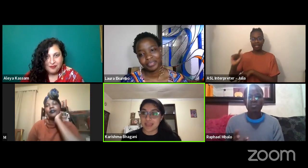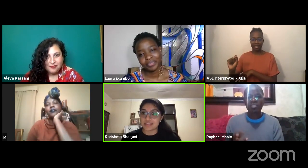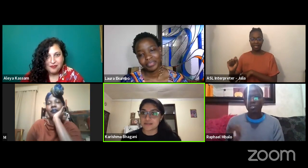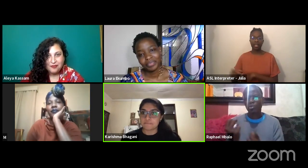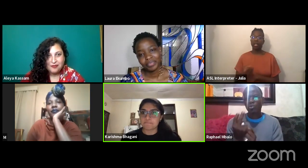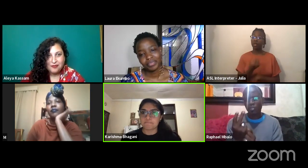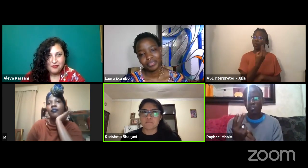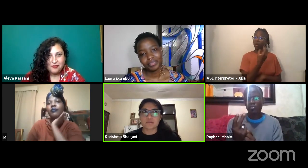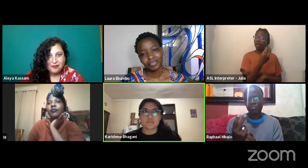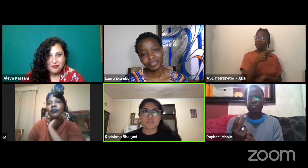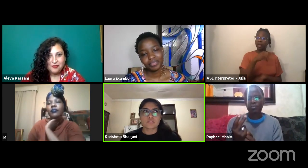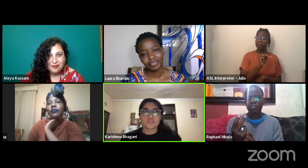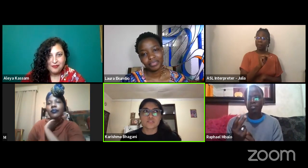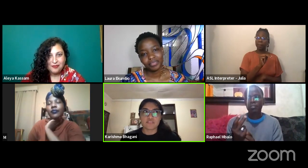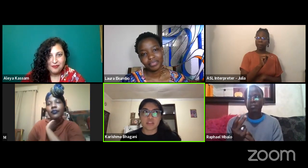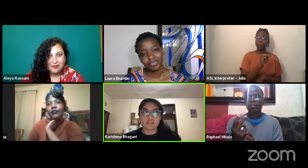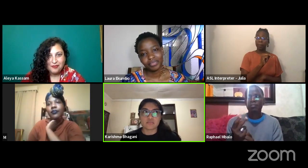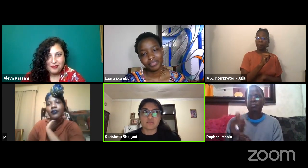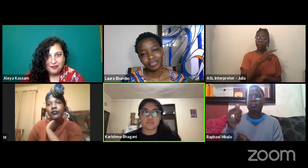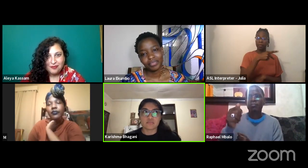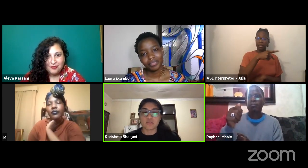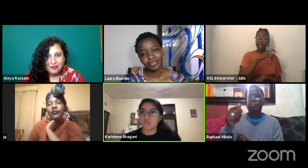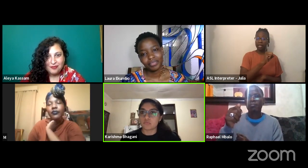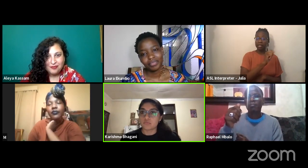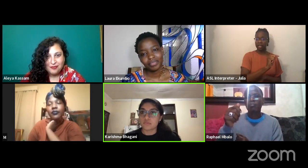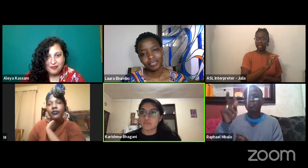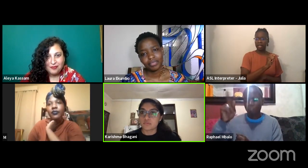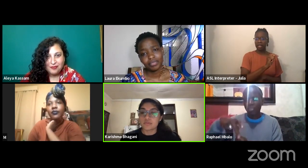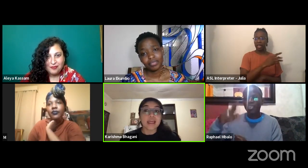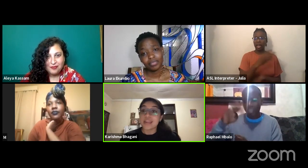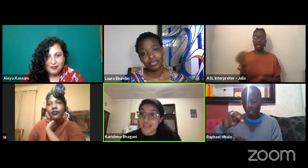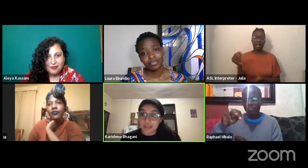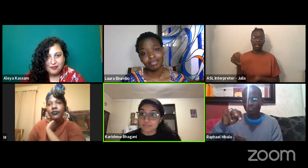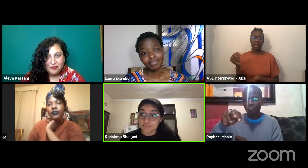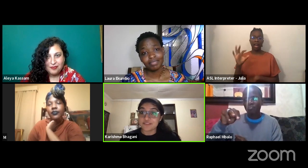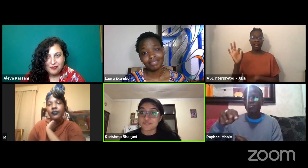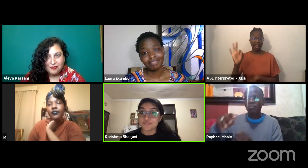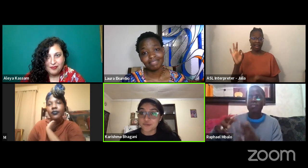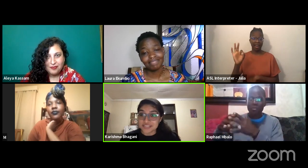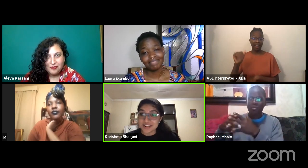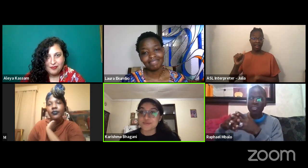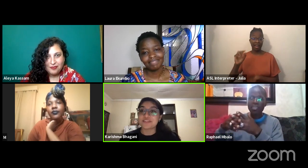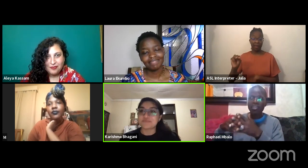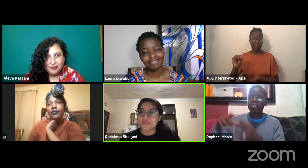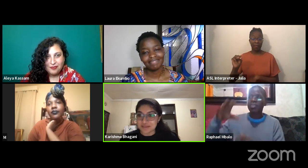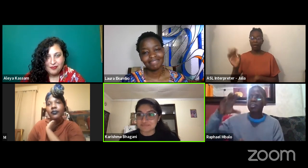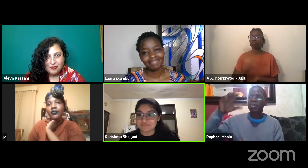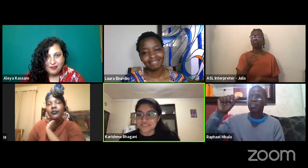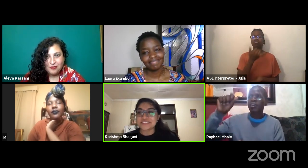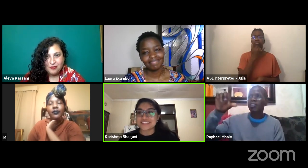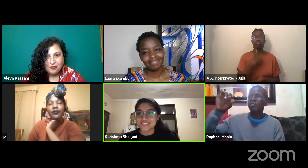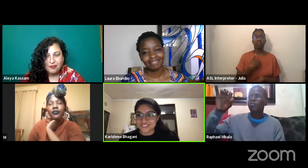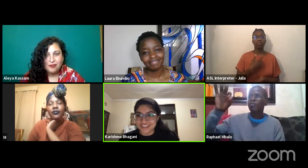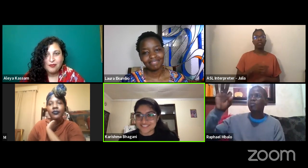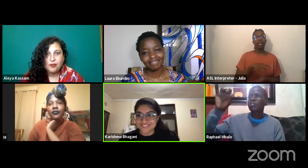and seven, no 9:00 AM California time, 12:00 PM, New York time.